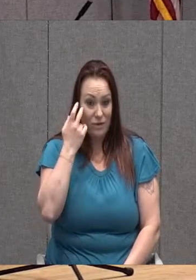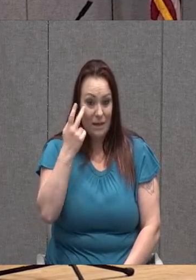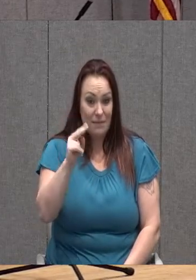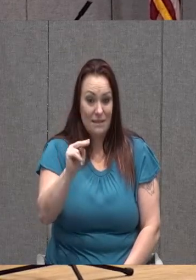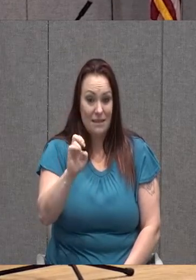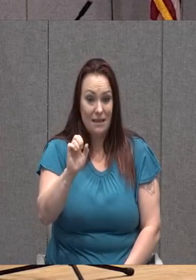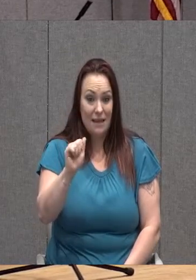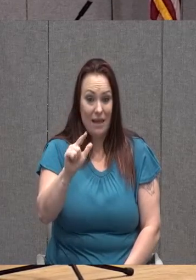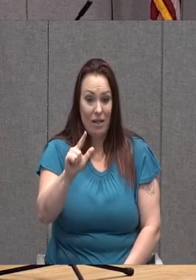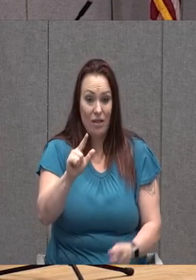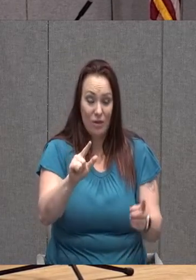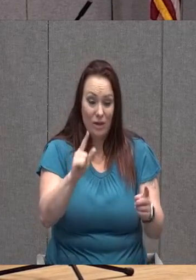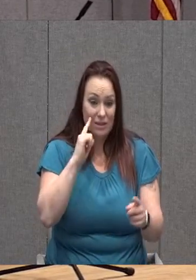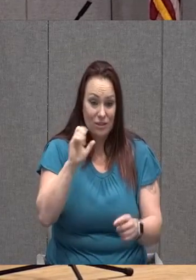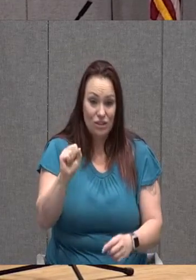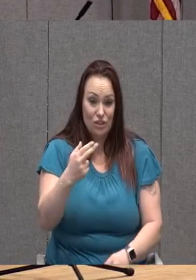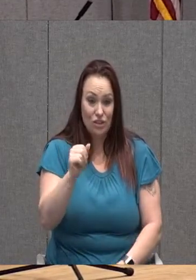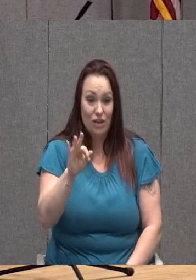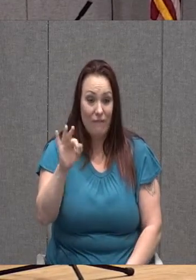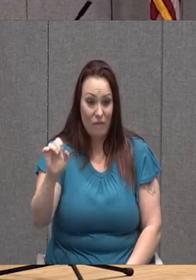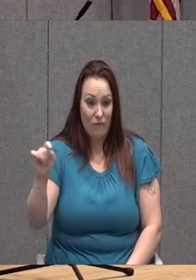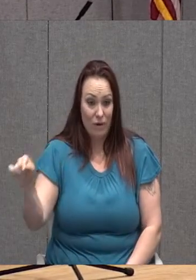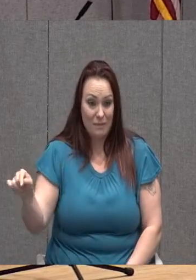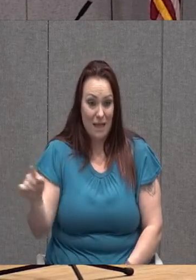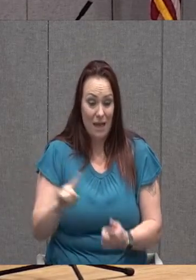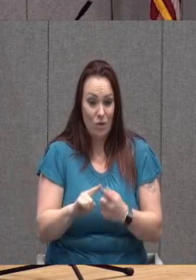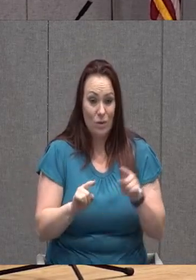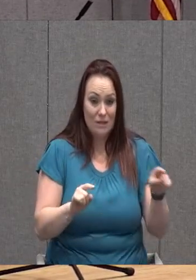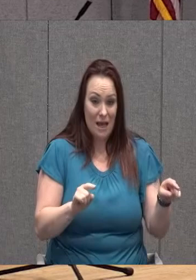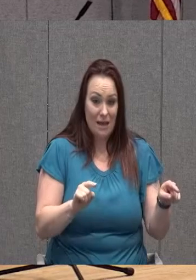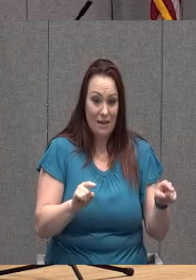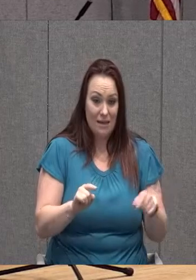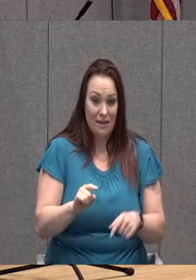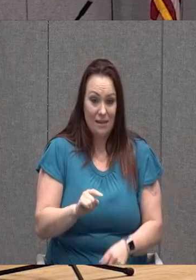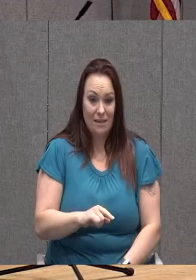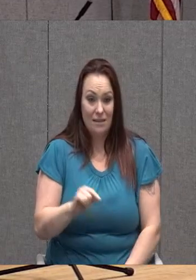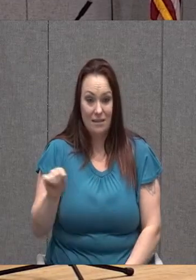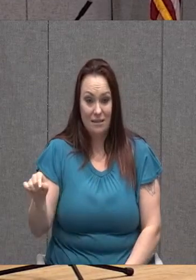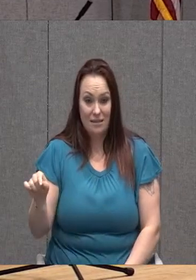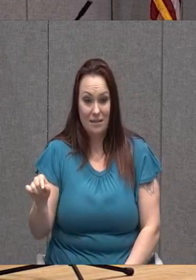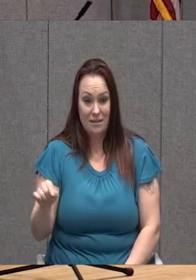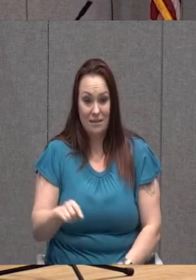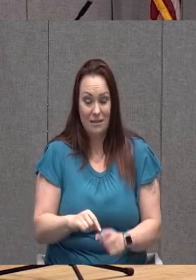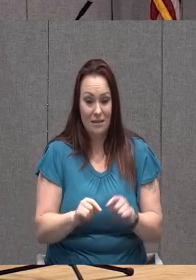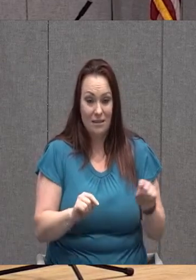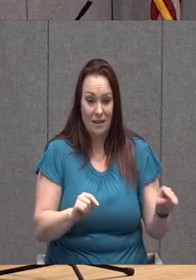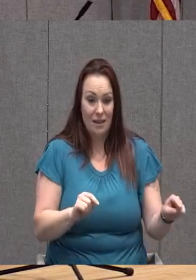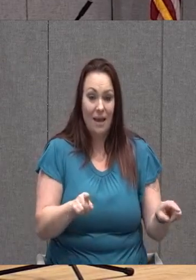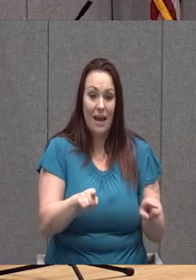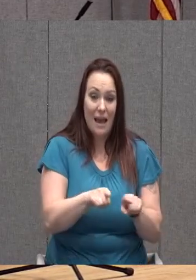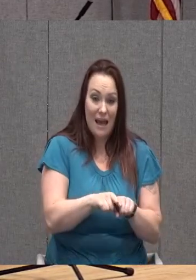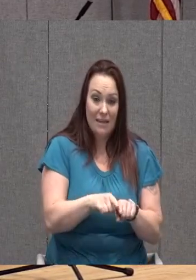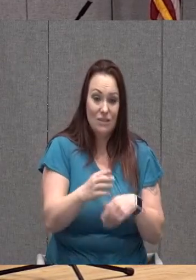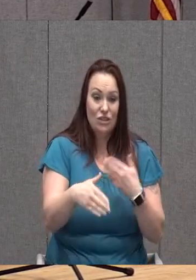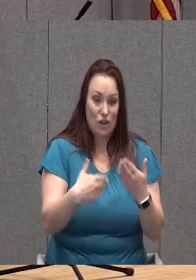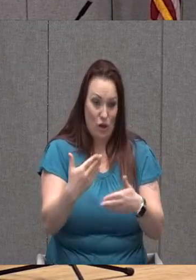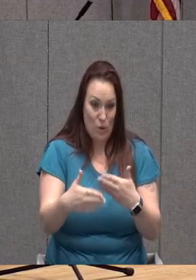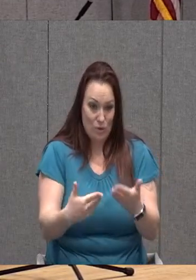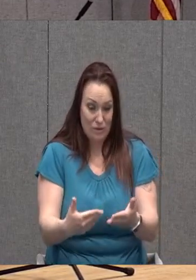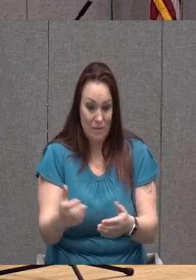she's shuffling from side to side, touching the can as she goes back and forth.